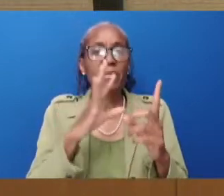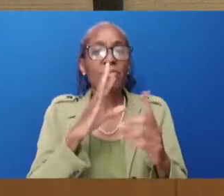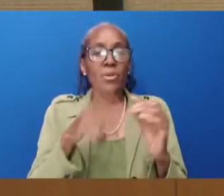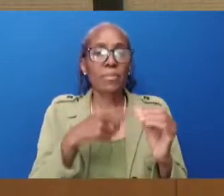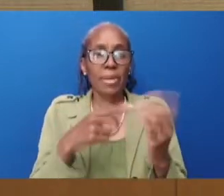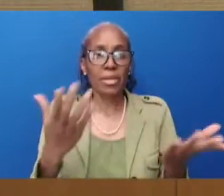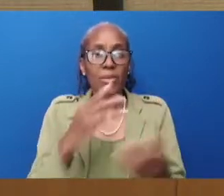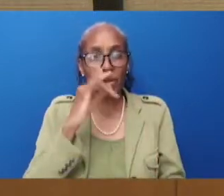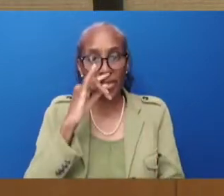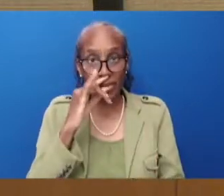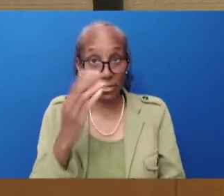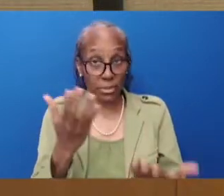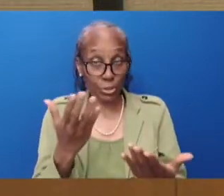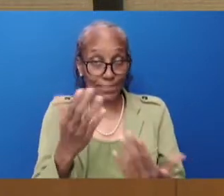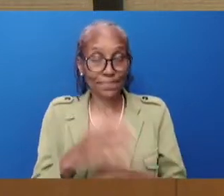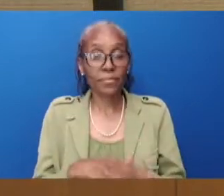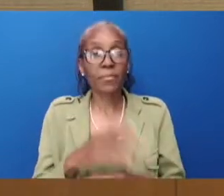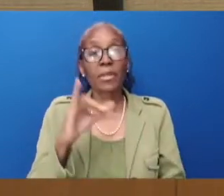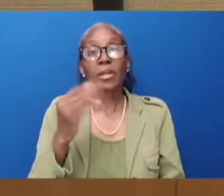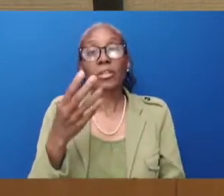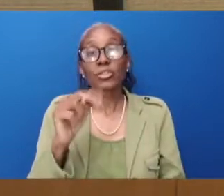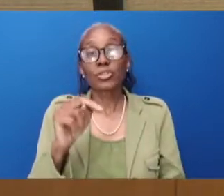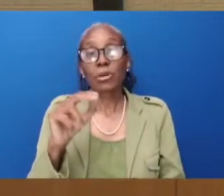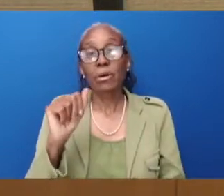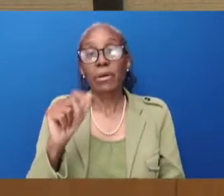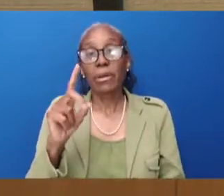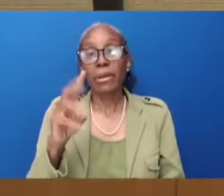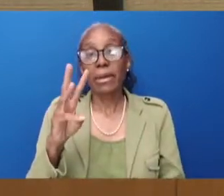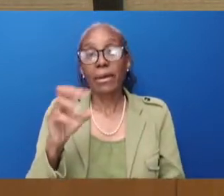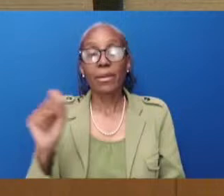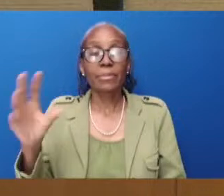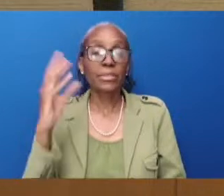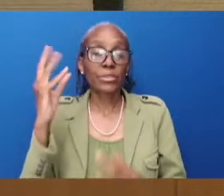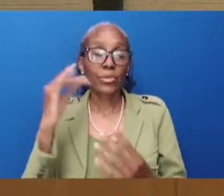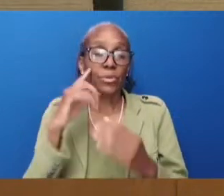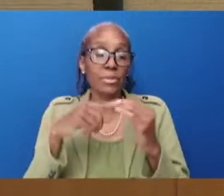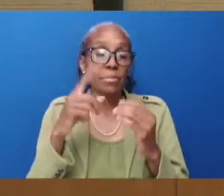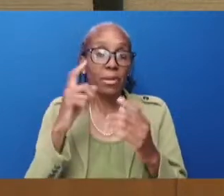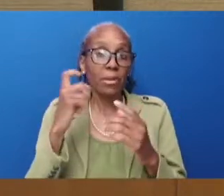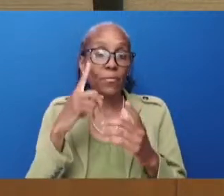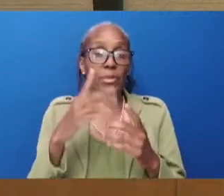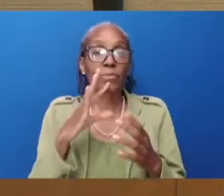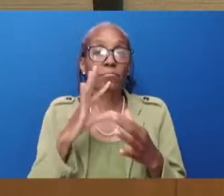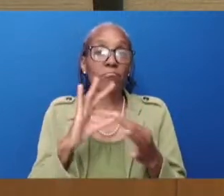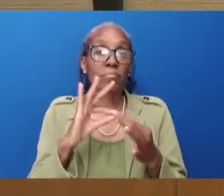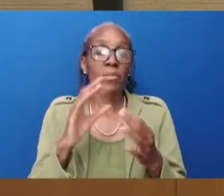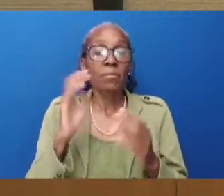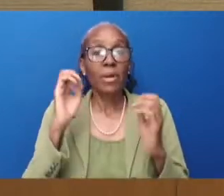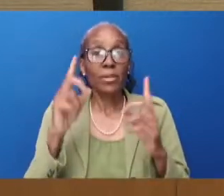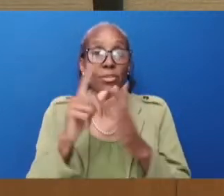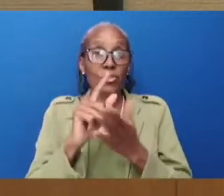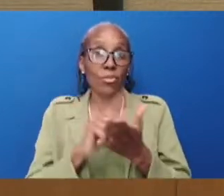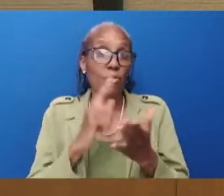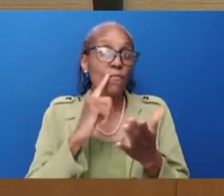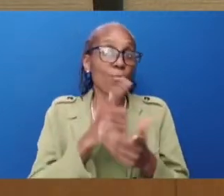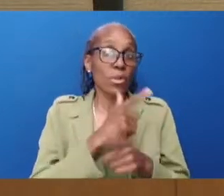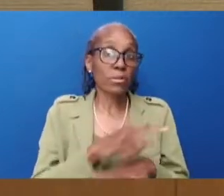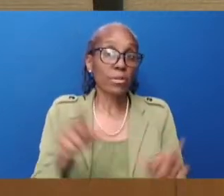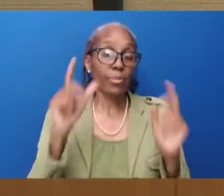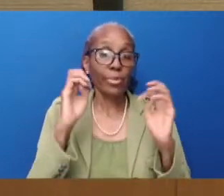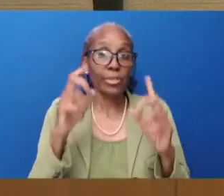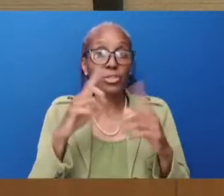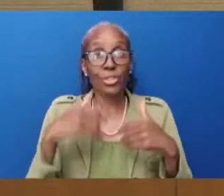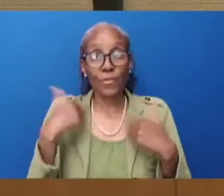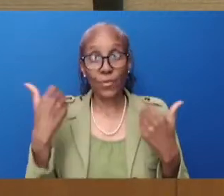BELIEVES IN PUBLIC EDUCATION.